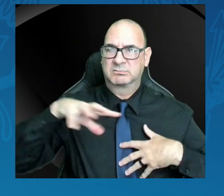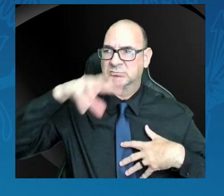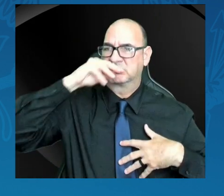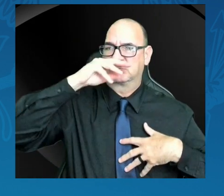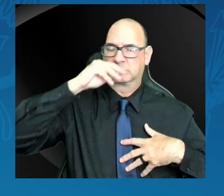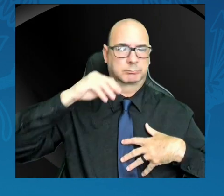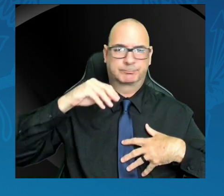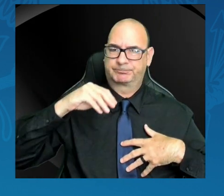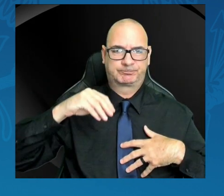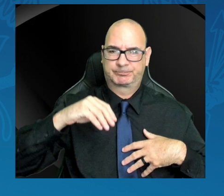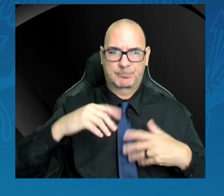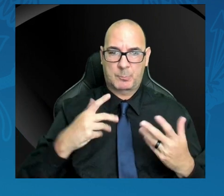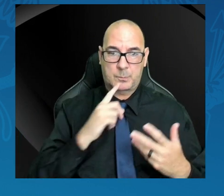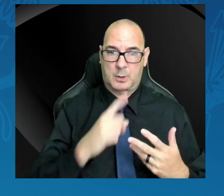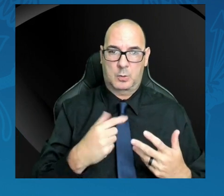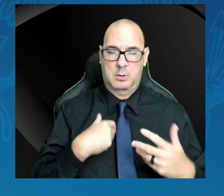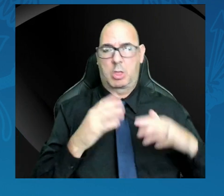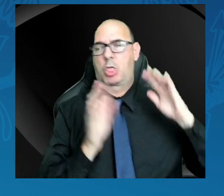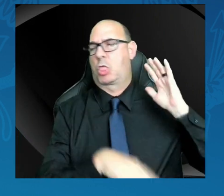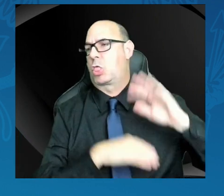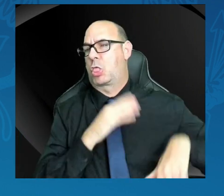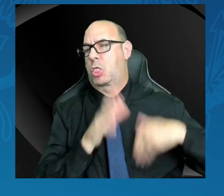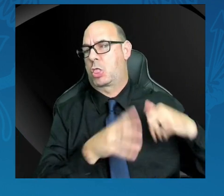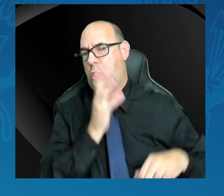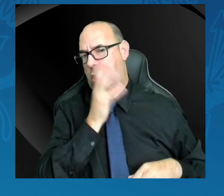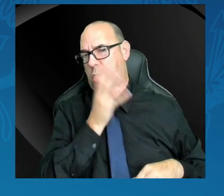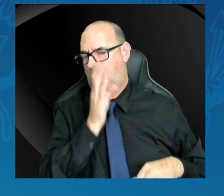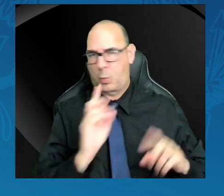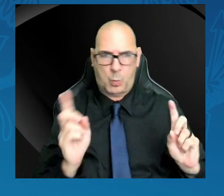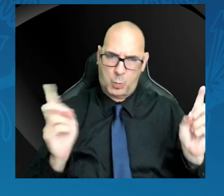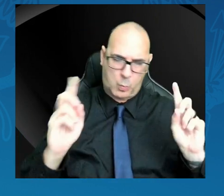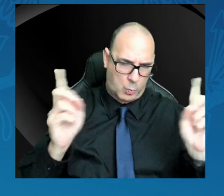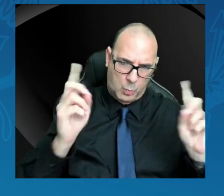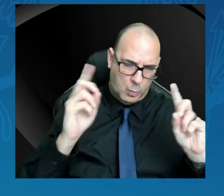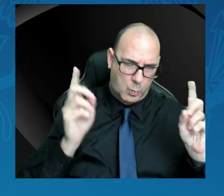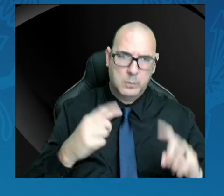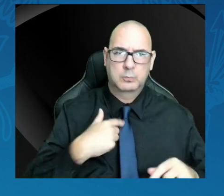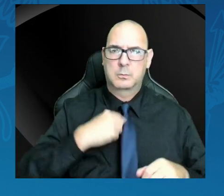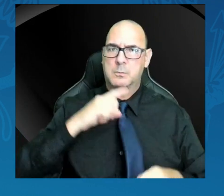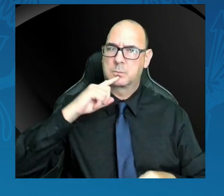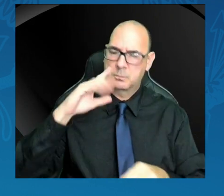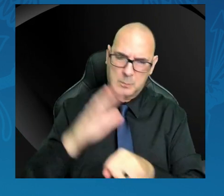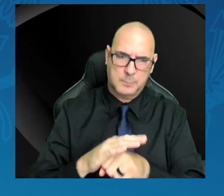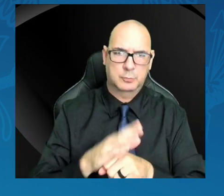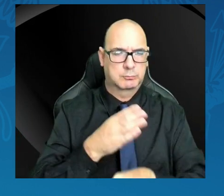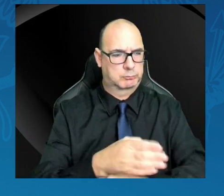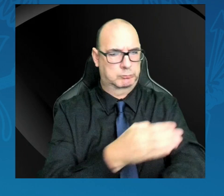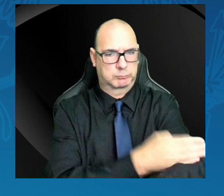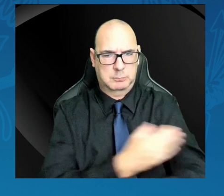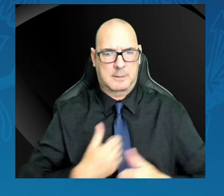Improving the lives of children and young people all across this country is near and dear to my heart